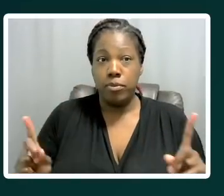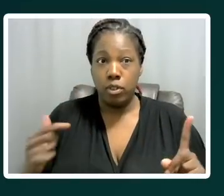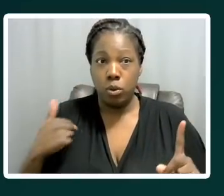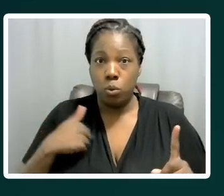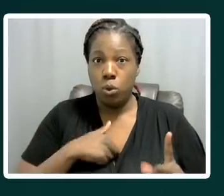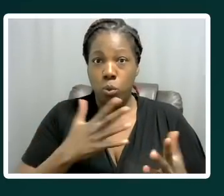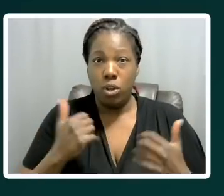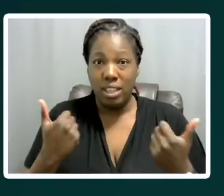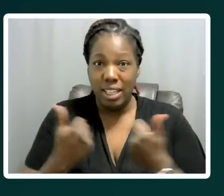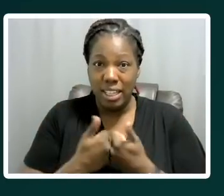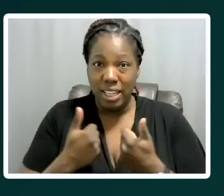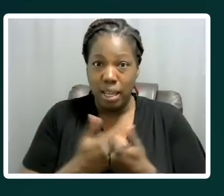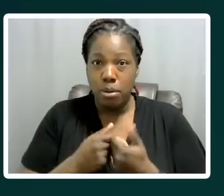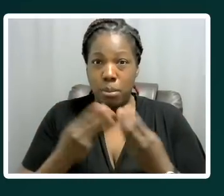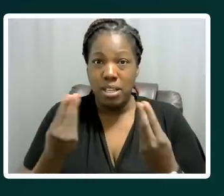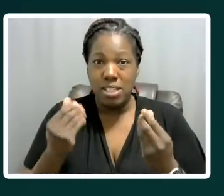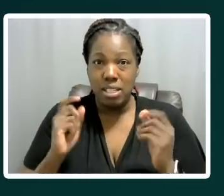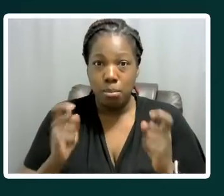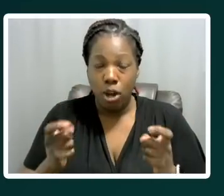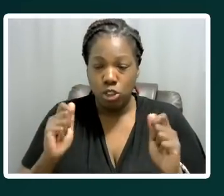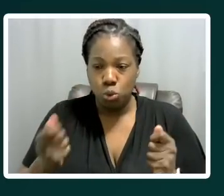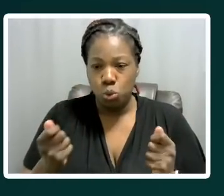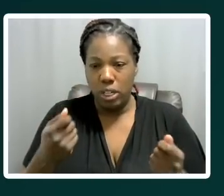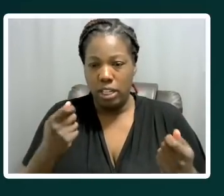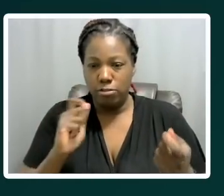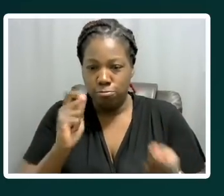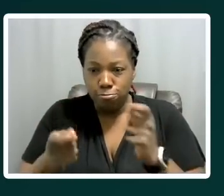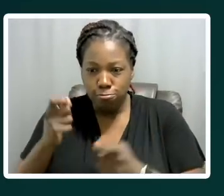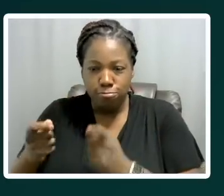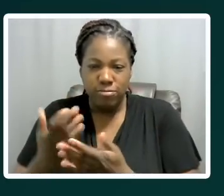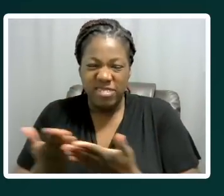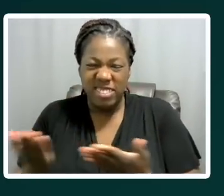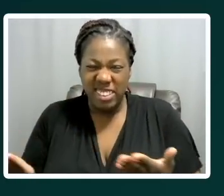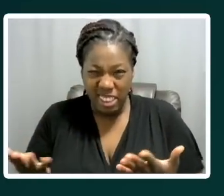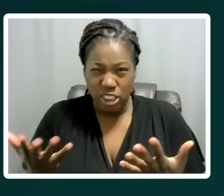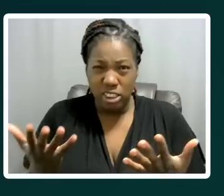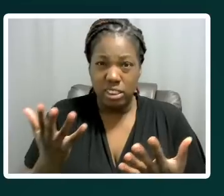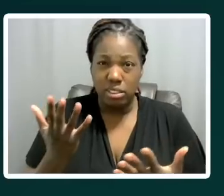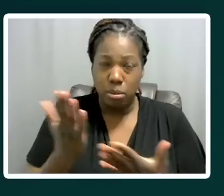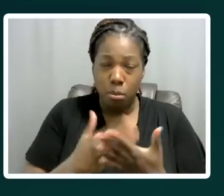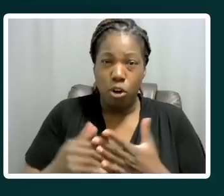sandbox where you can change a lot of aspects of the game and it would still react to those